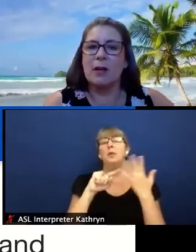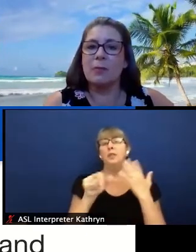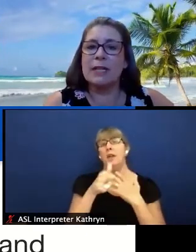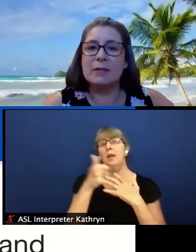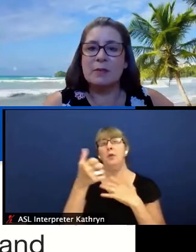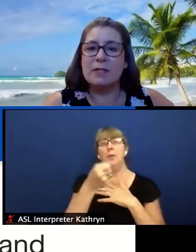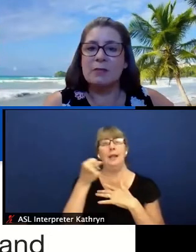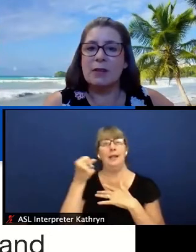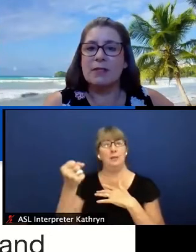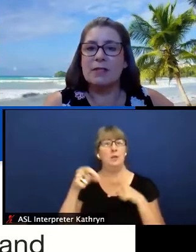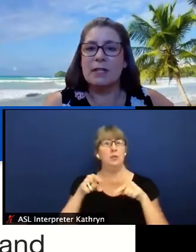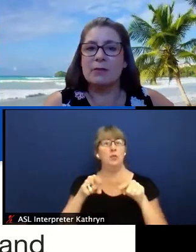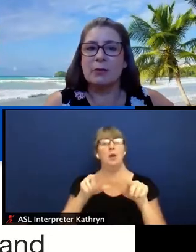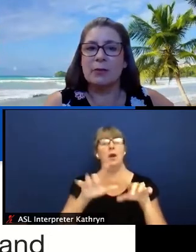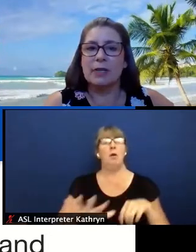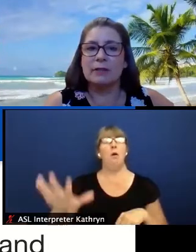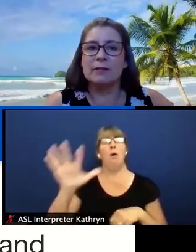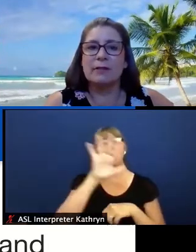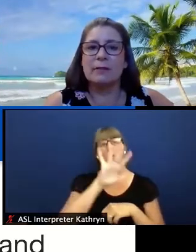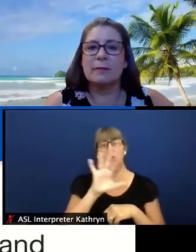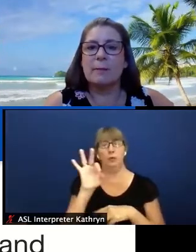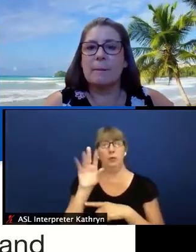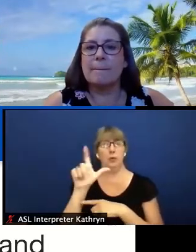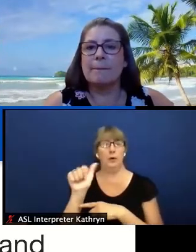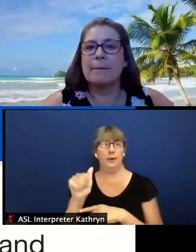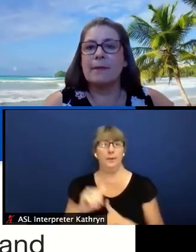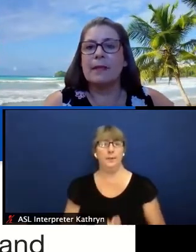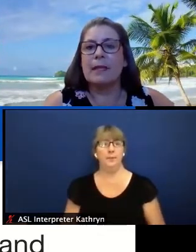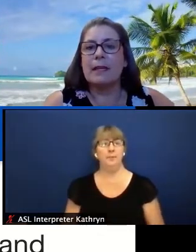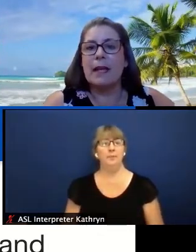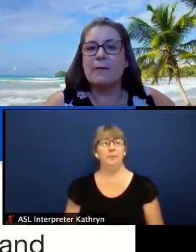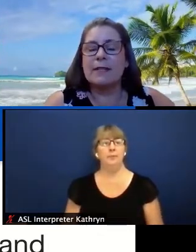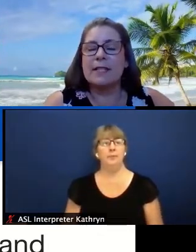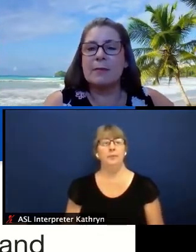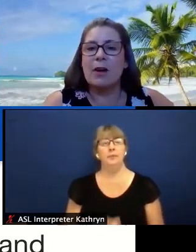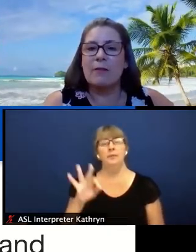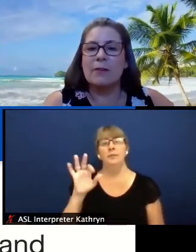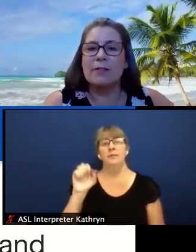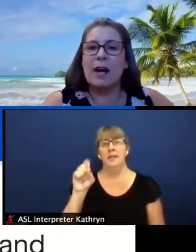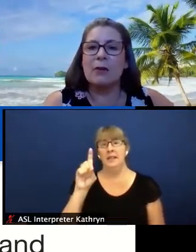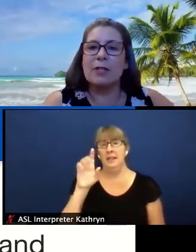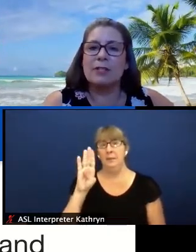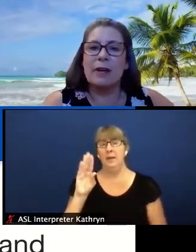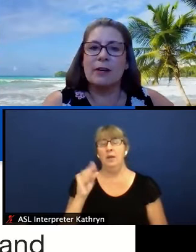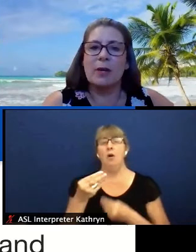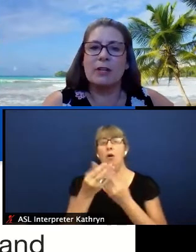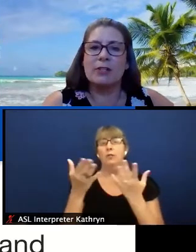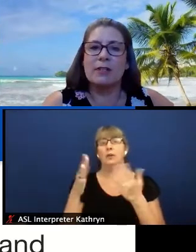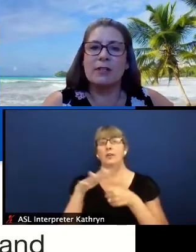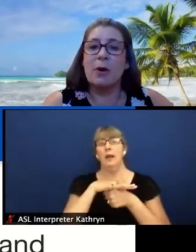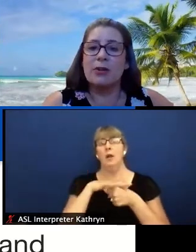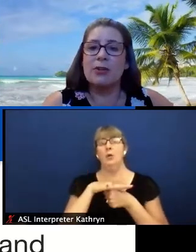placements throughout the state of Florida. FSDB offers outreach evaluations in partnership